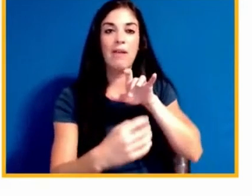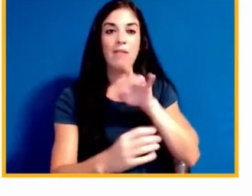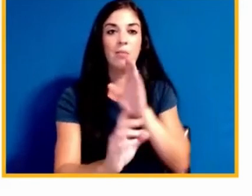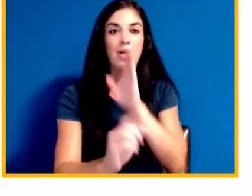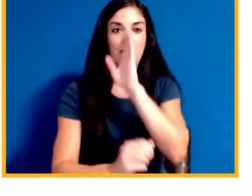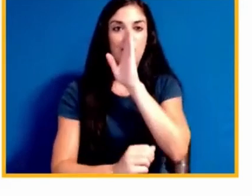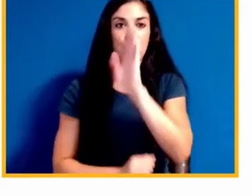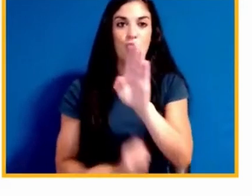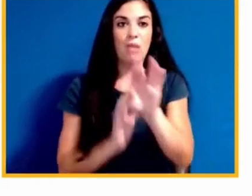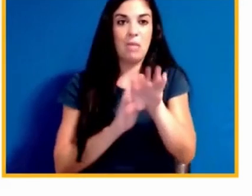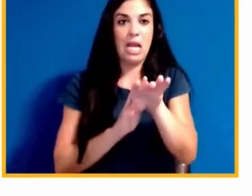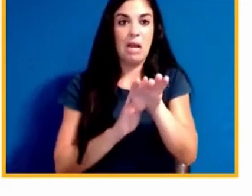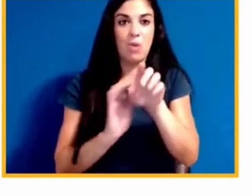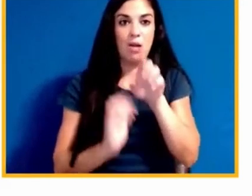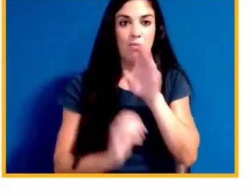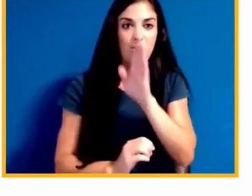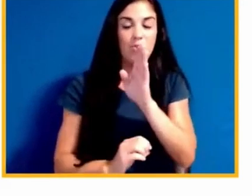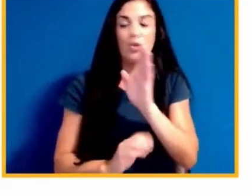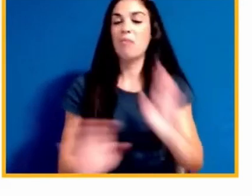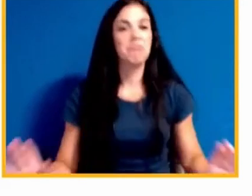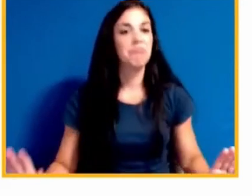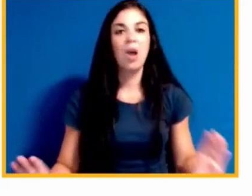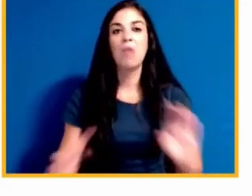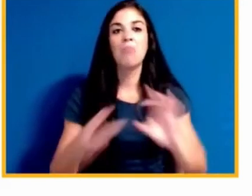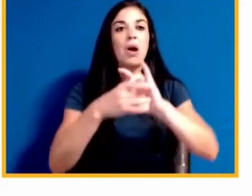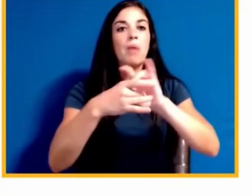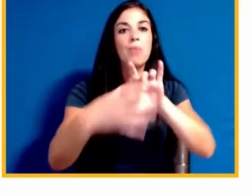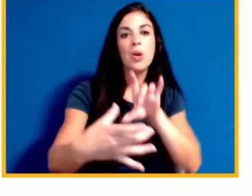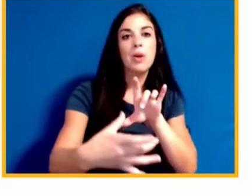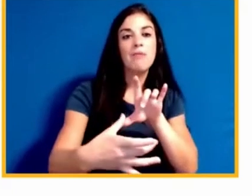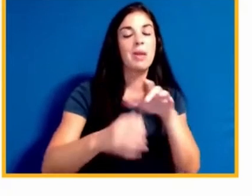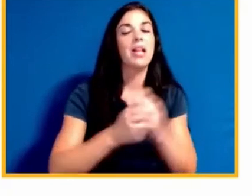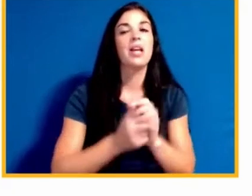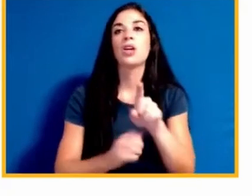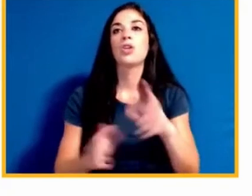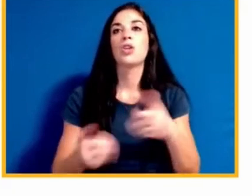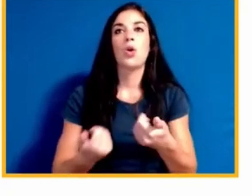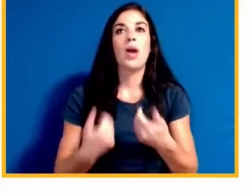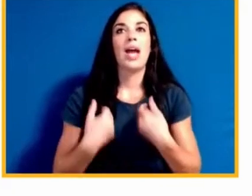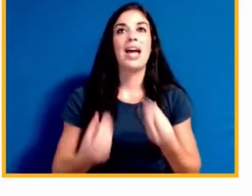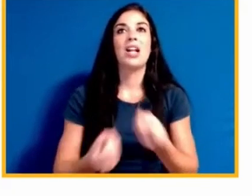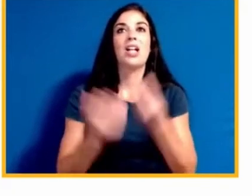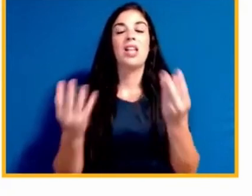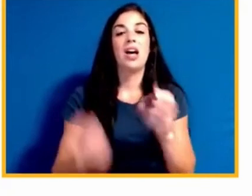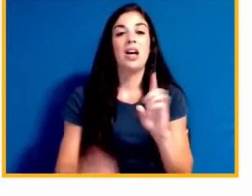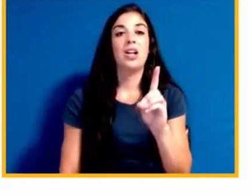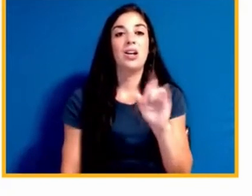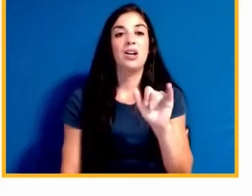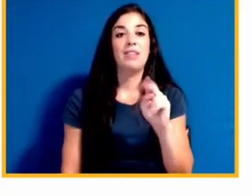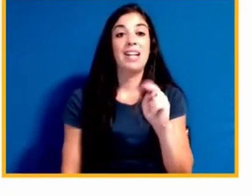that camera because you had so much dynamics and so much technicality growing into this that it